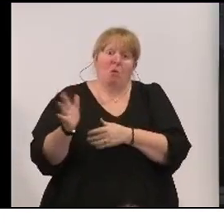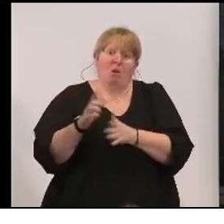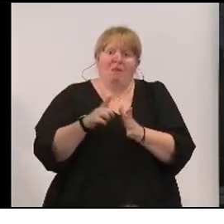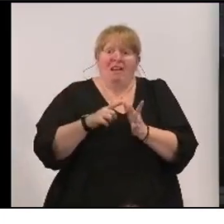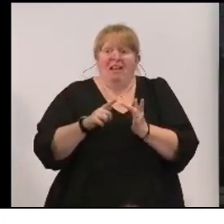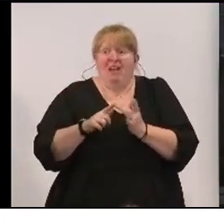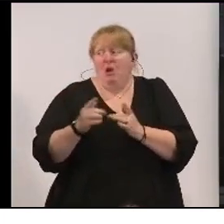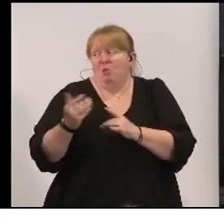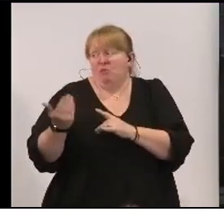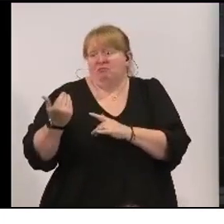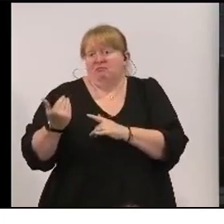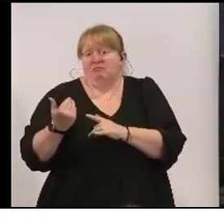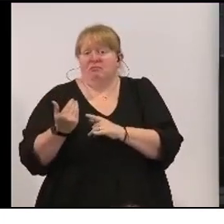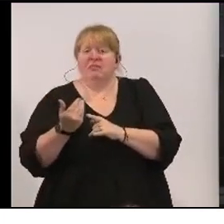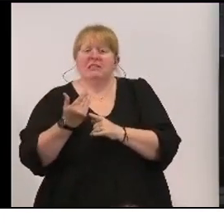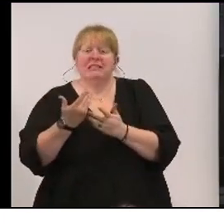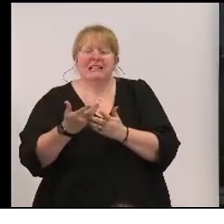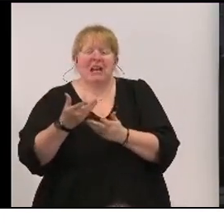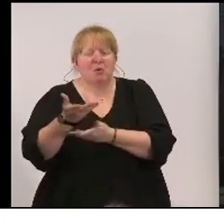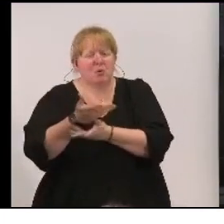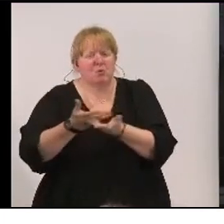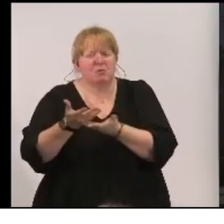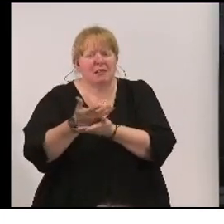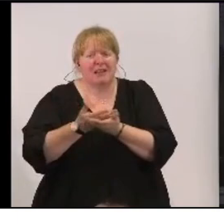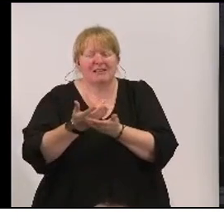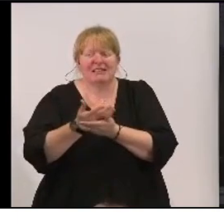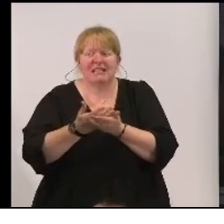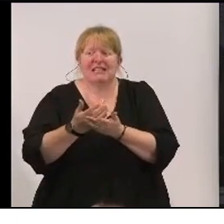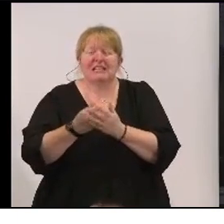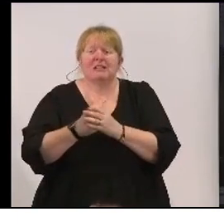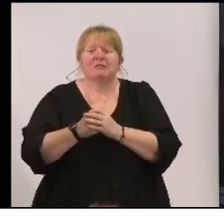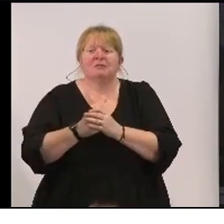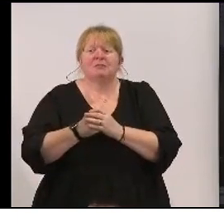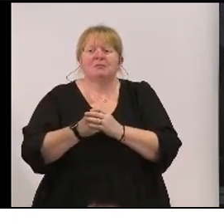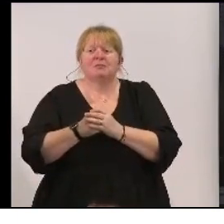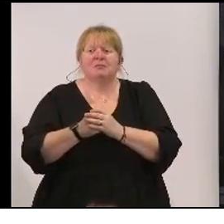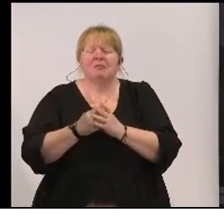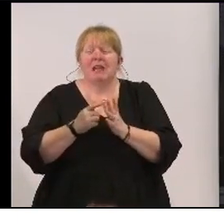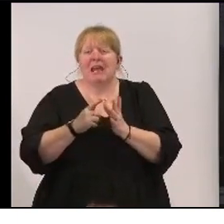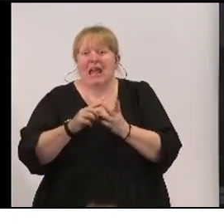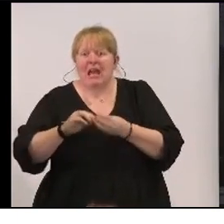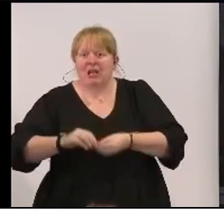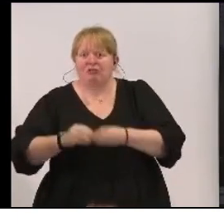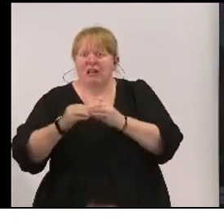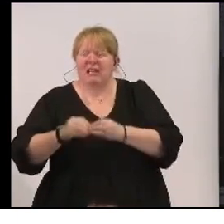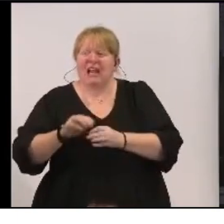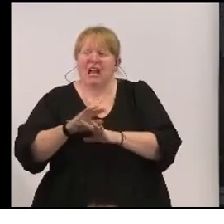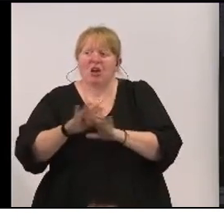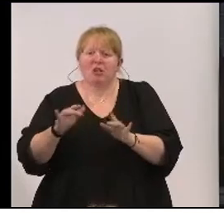earlier on today and not to be a family in the ointment for some of the speakers,